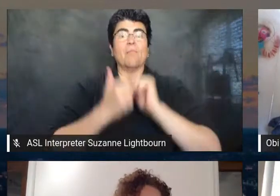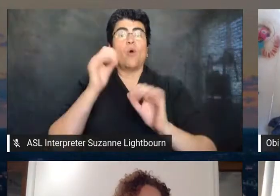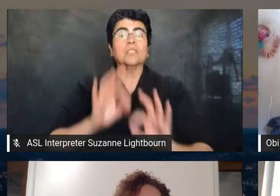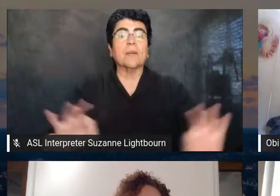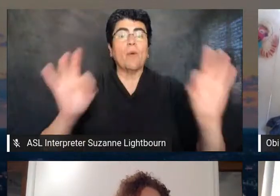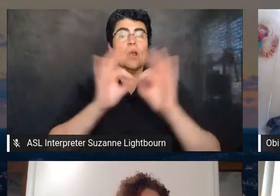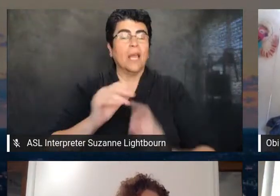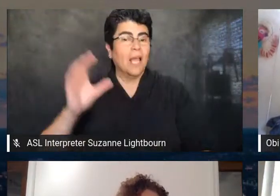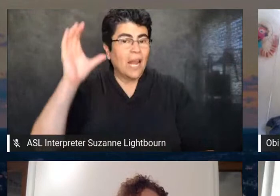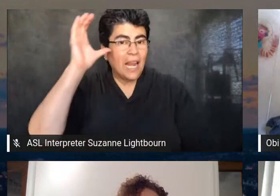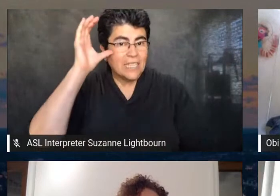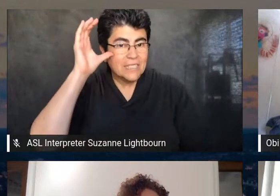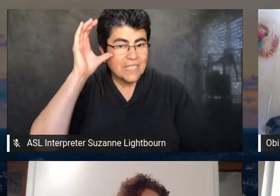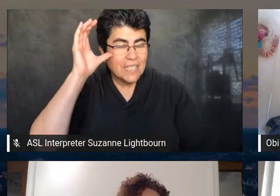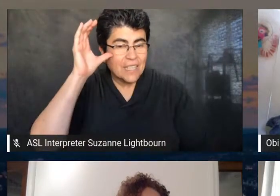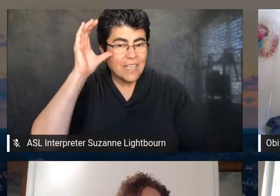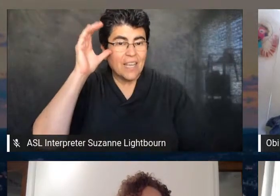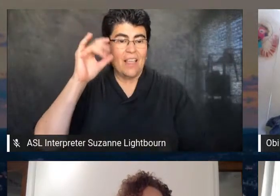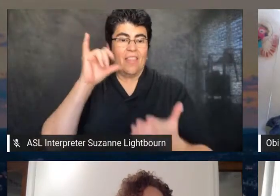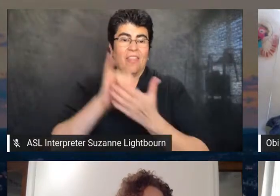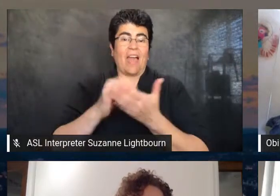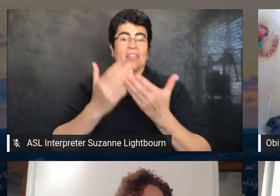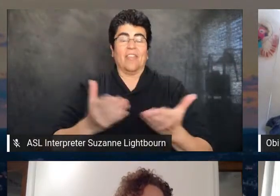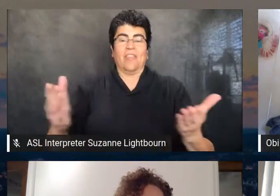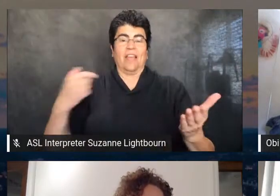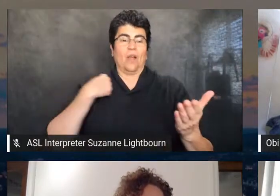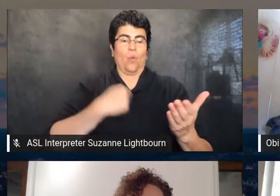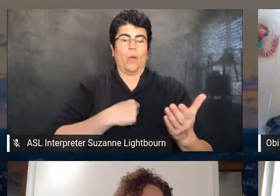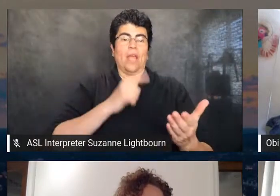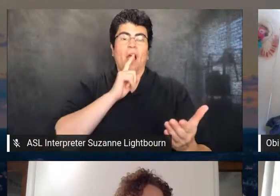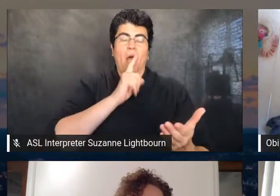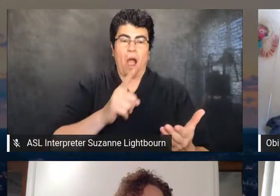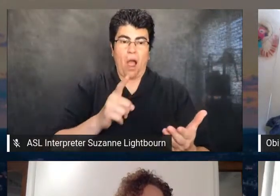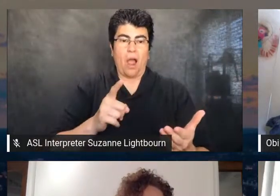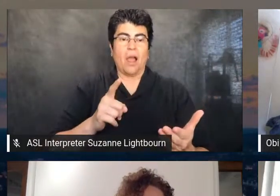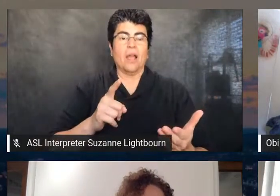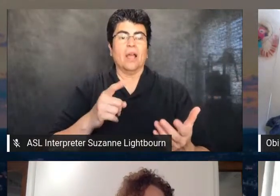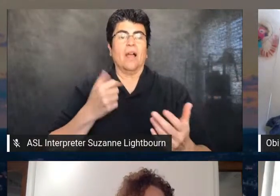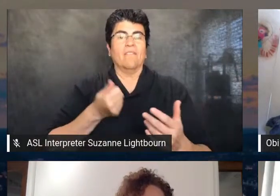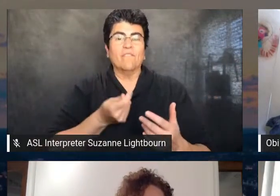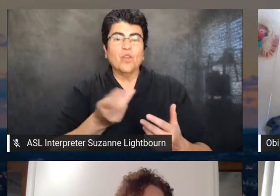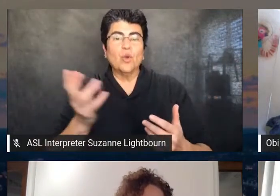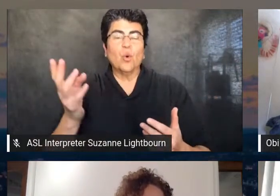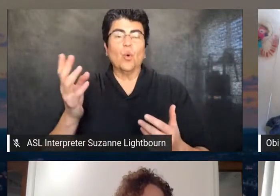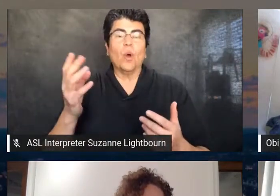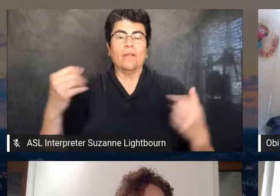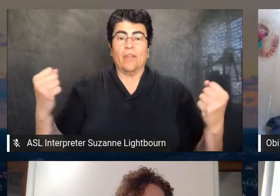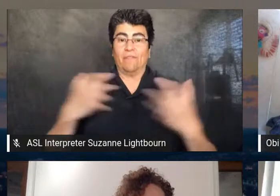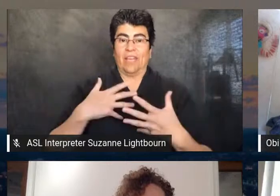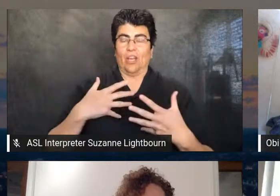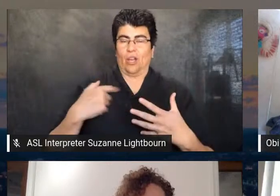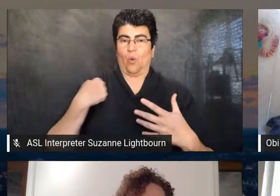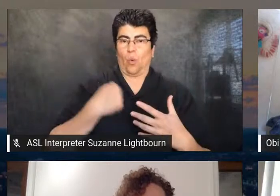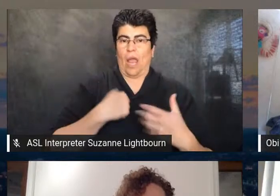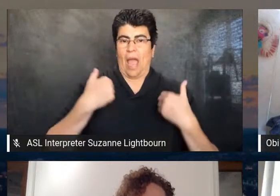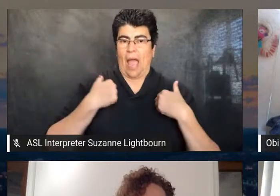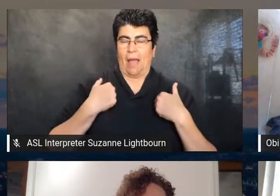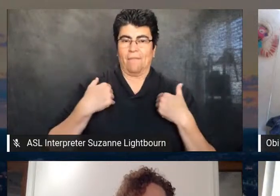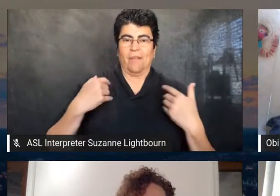That's the thing, we are afraid, there's a fear of having a difficult conversation,